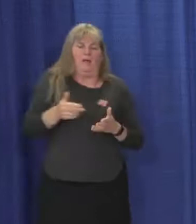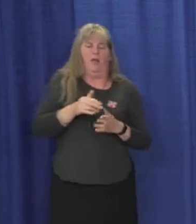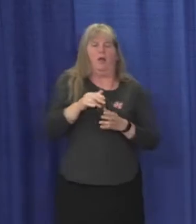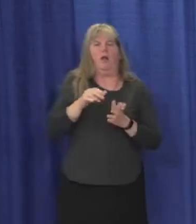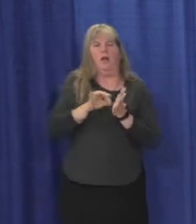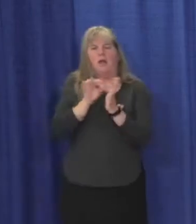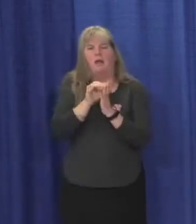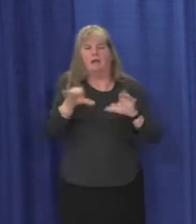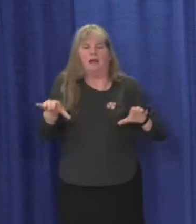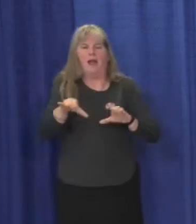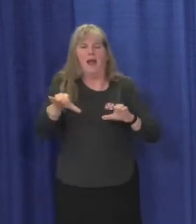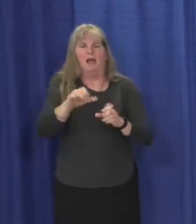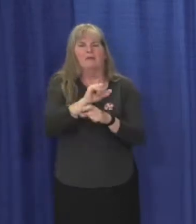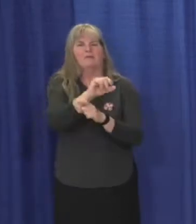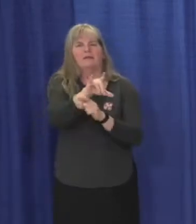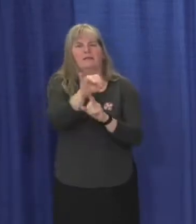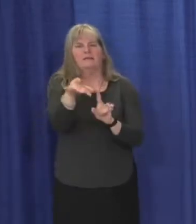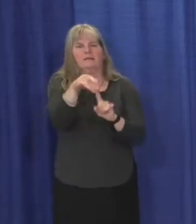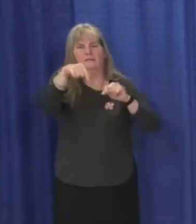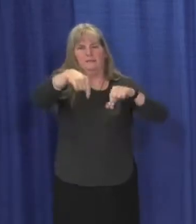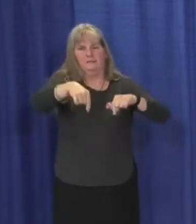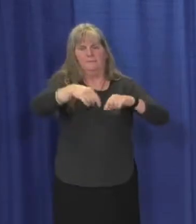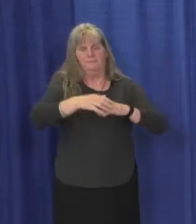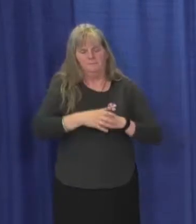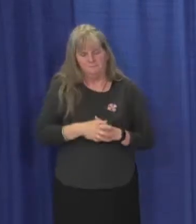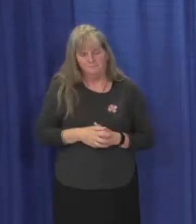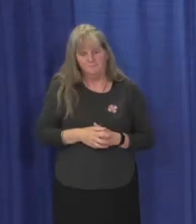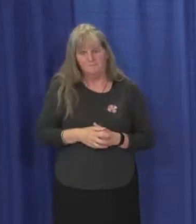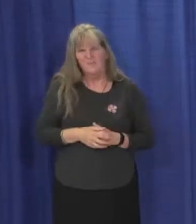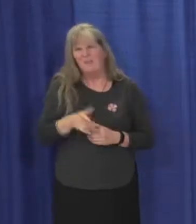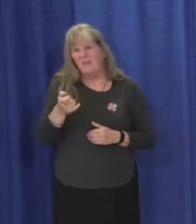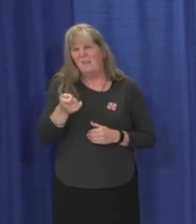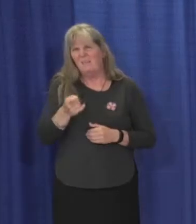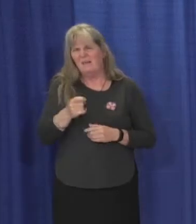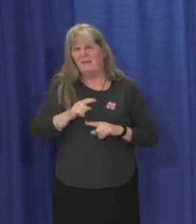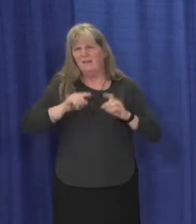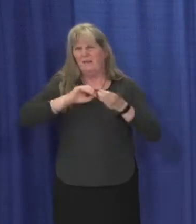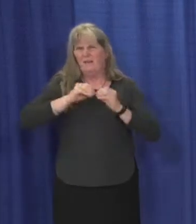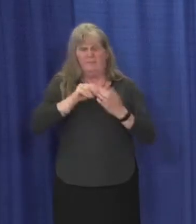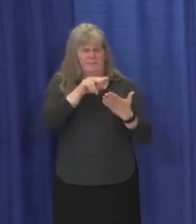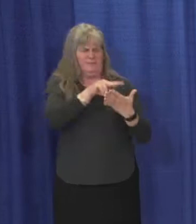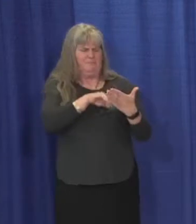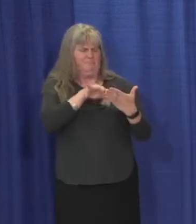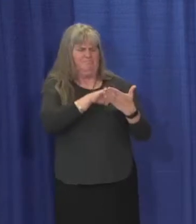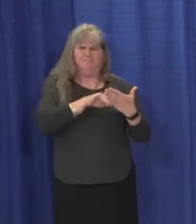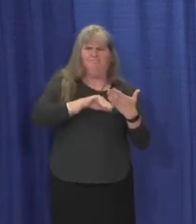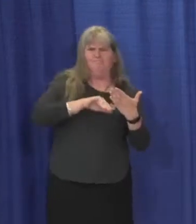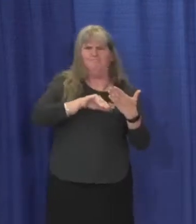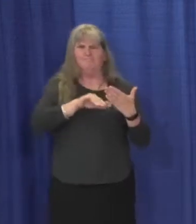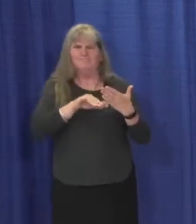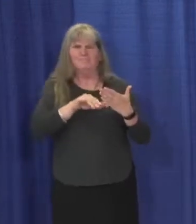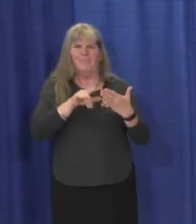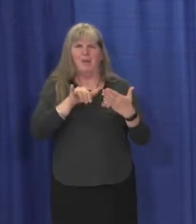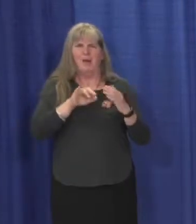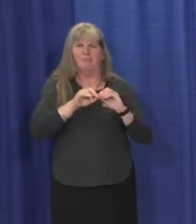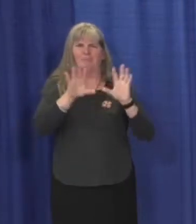the case where they live for the purpose of tracking and national reporting. And that's why sometimes there